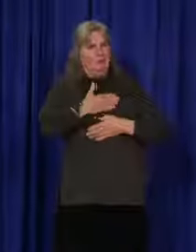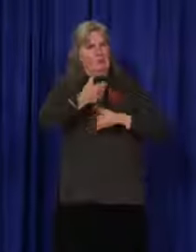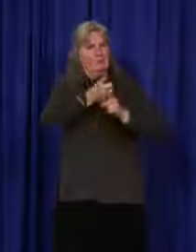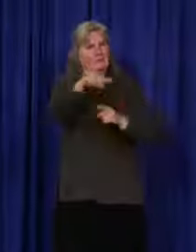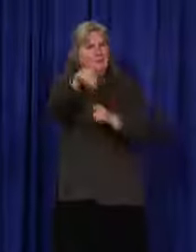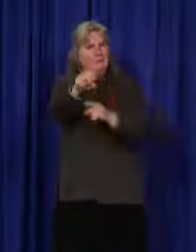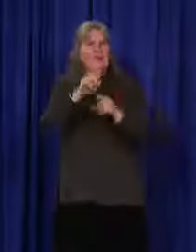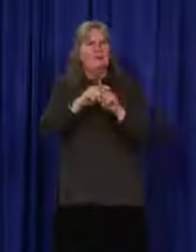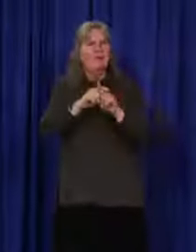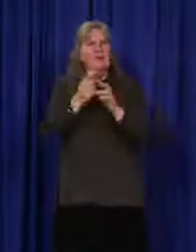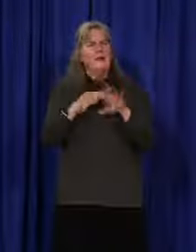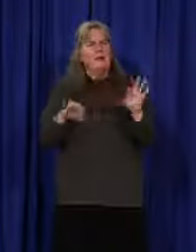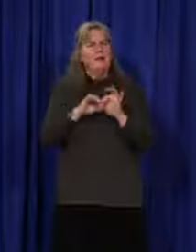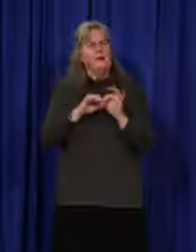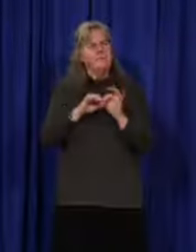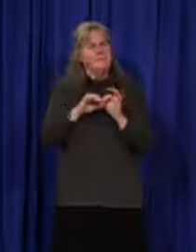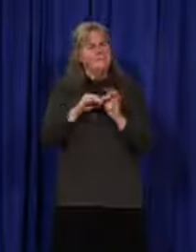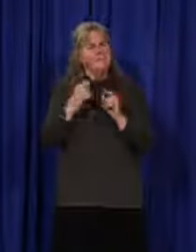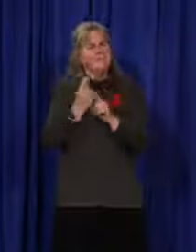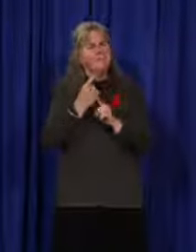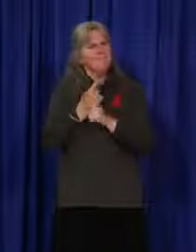also e-mail at